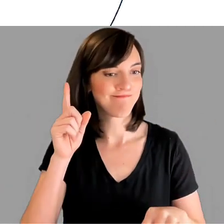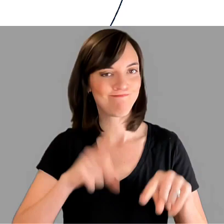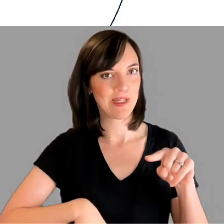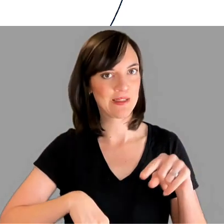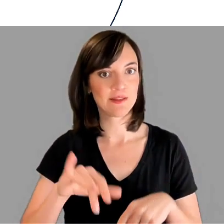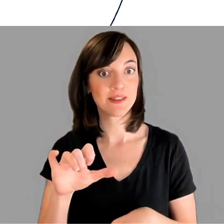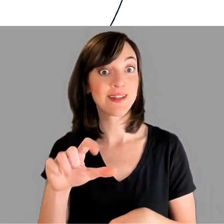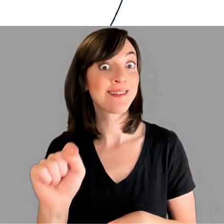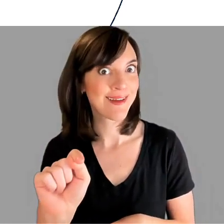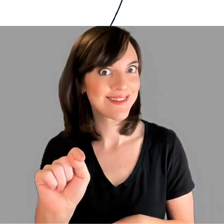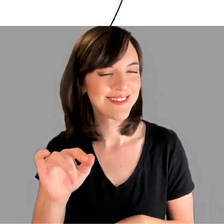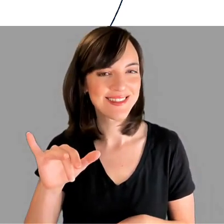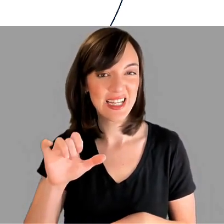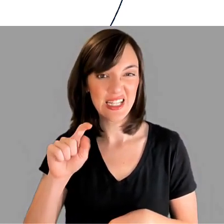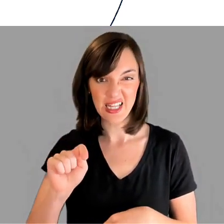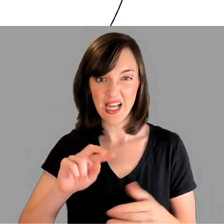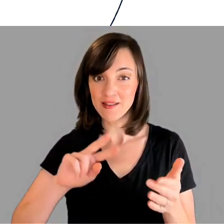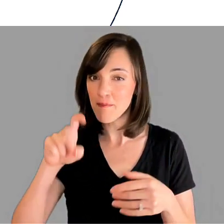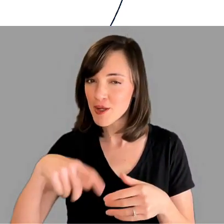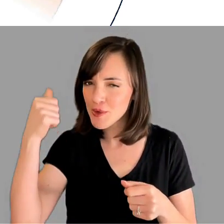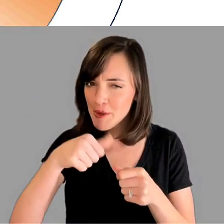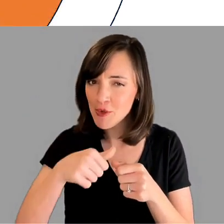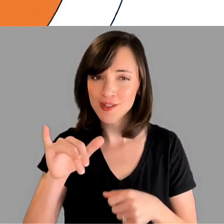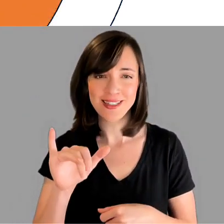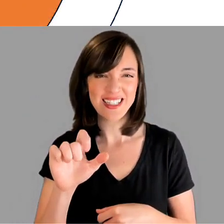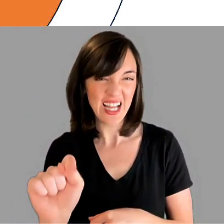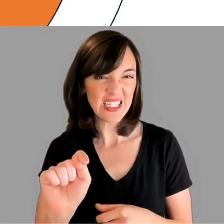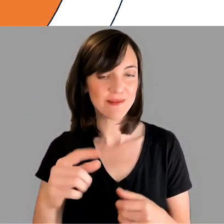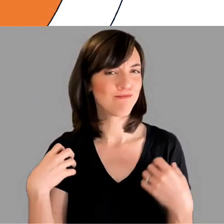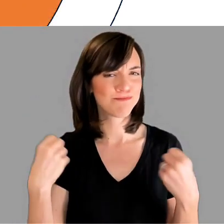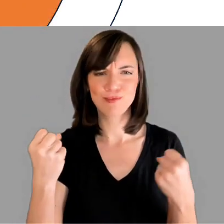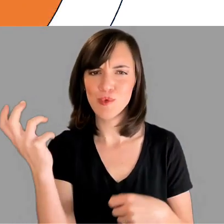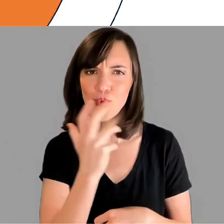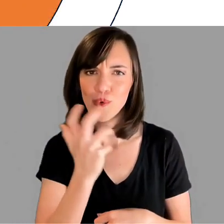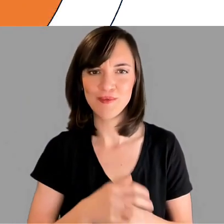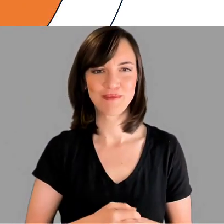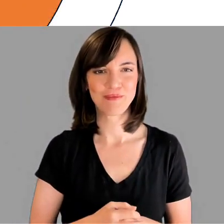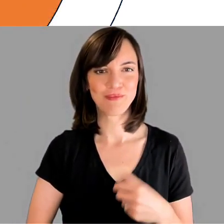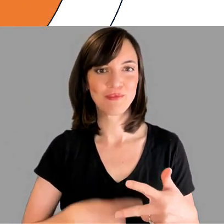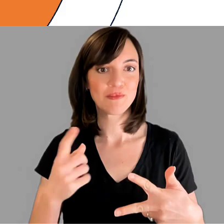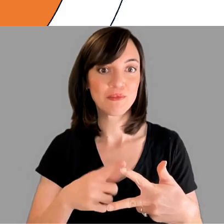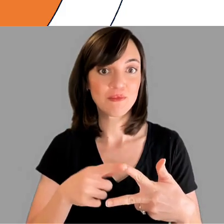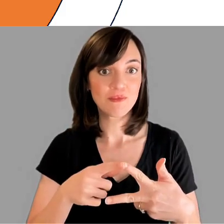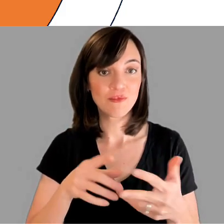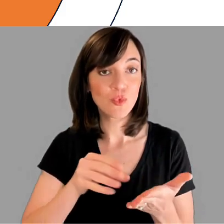the power of “yet”. What the student can do with support, like from a teacher, mentor,